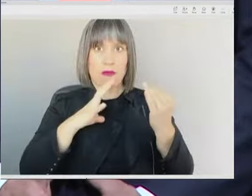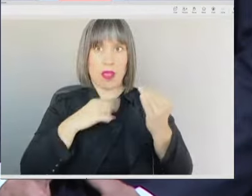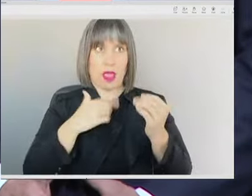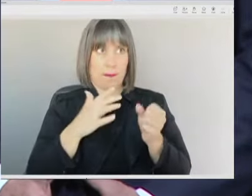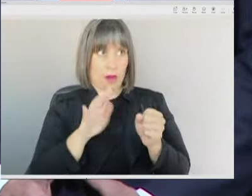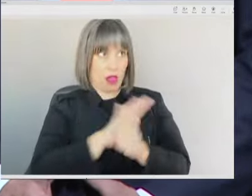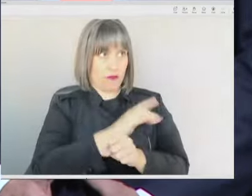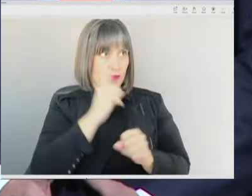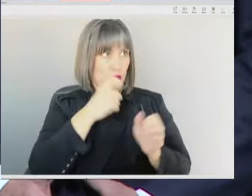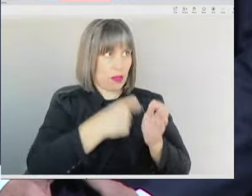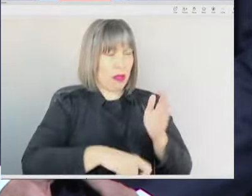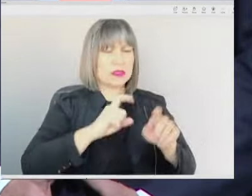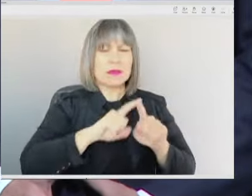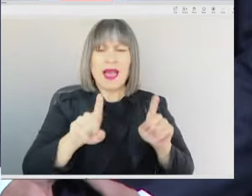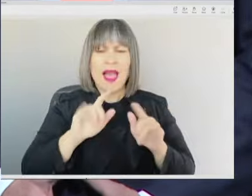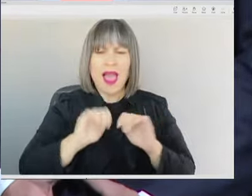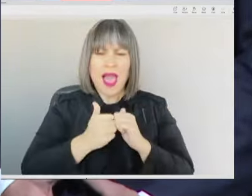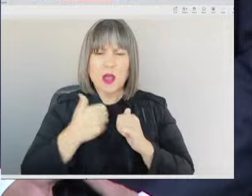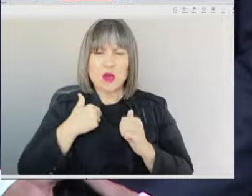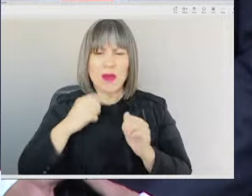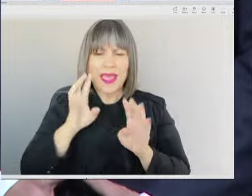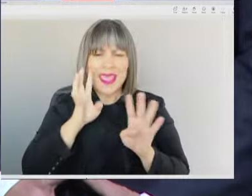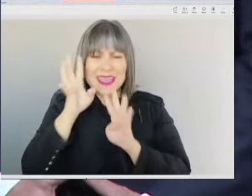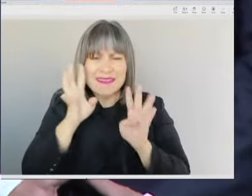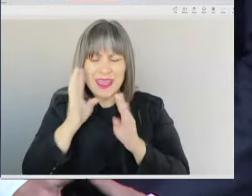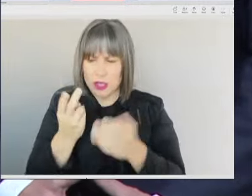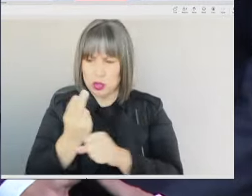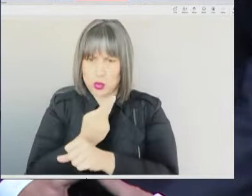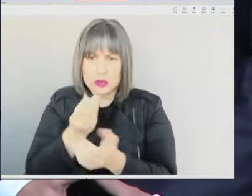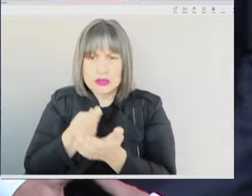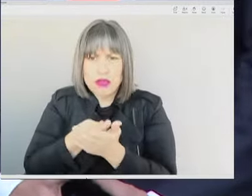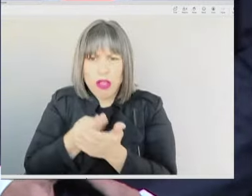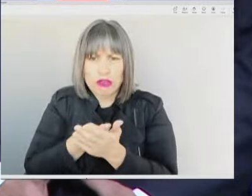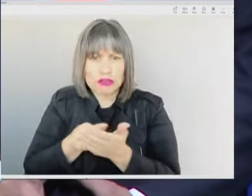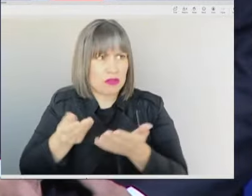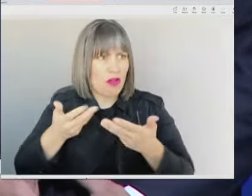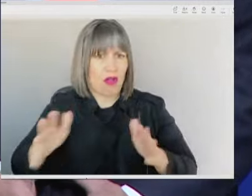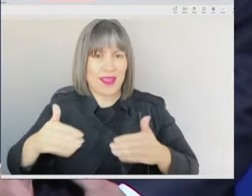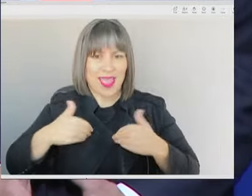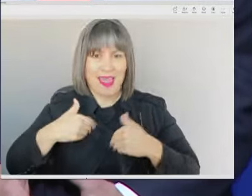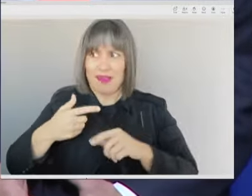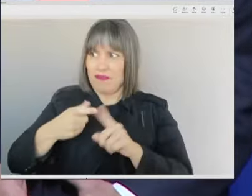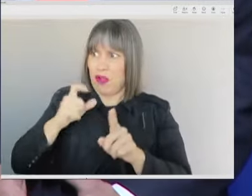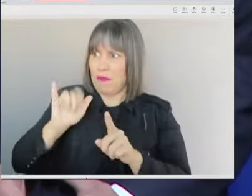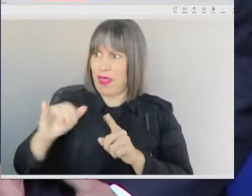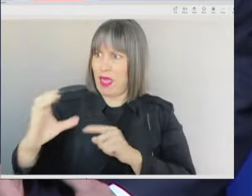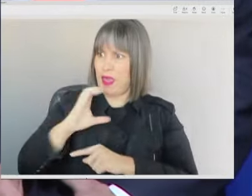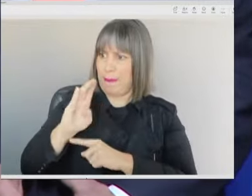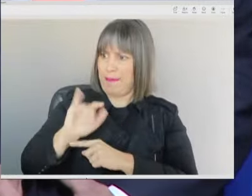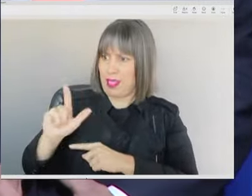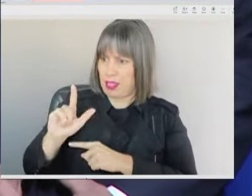I innovate and use a dollar that I also have from the bill to invest in innovation as well?